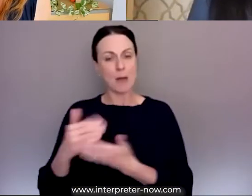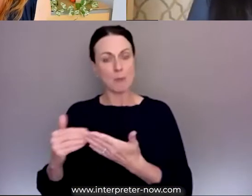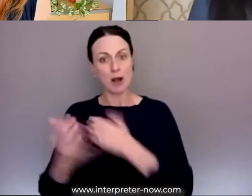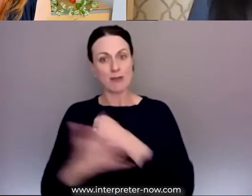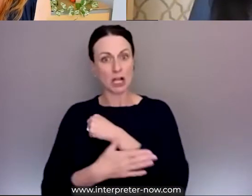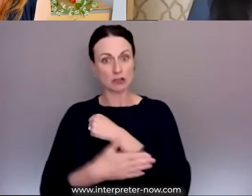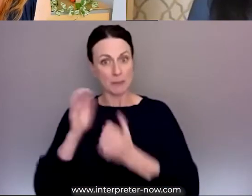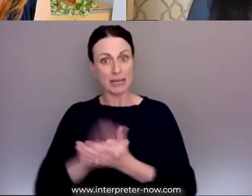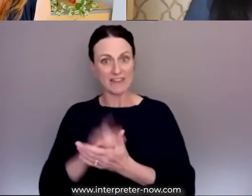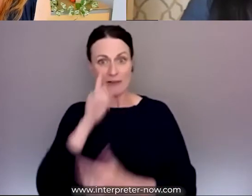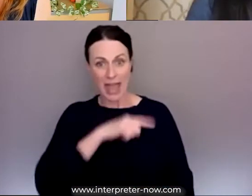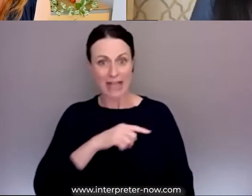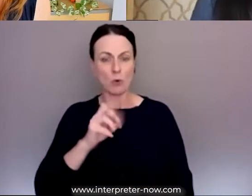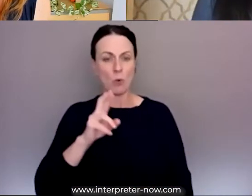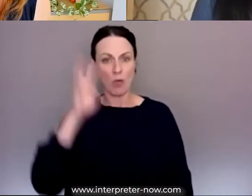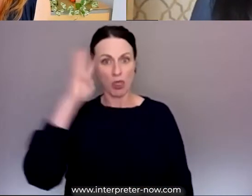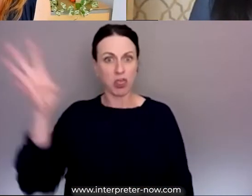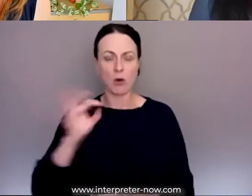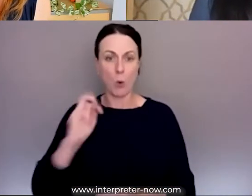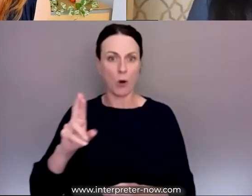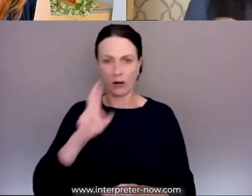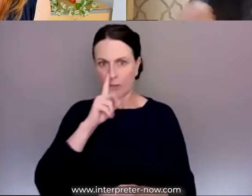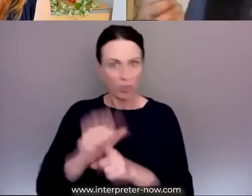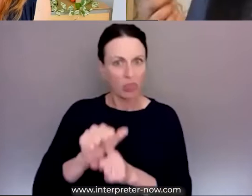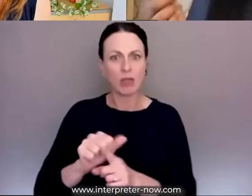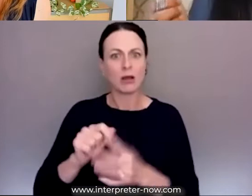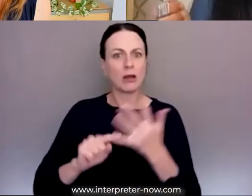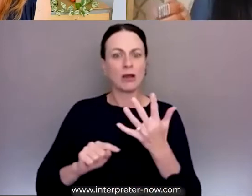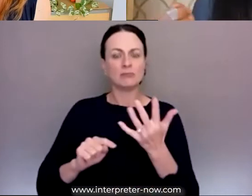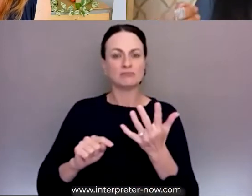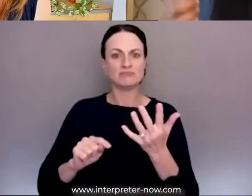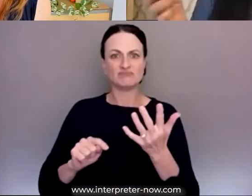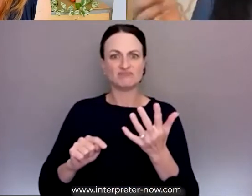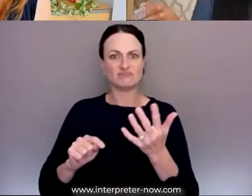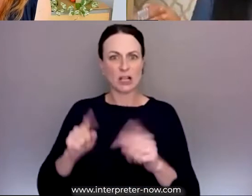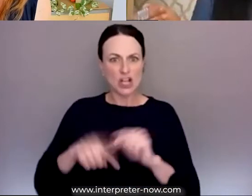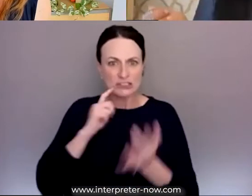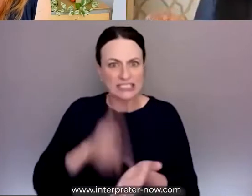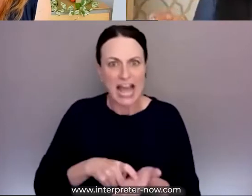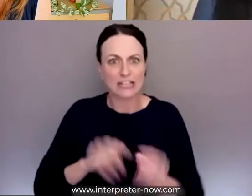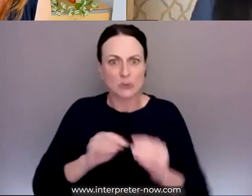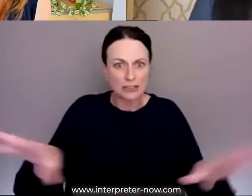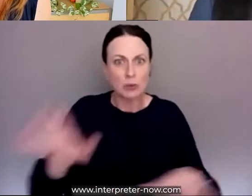that they were fake or false or that there was voter fraud happening in undetectable ways widespread throughout the country.